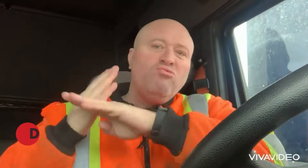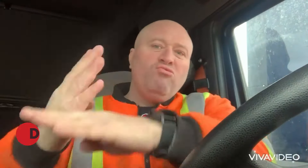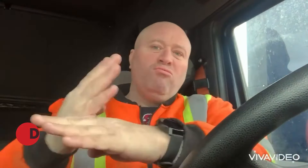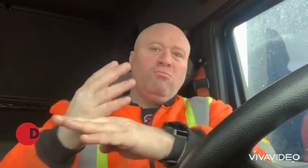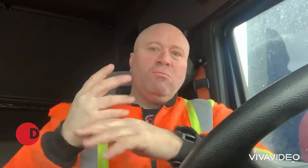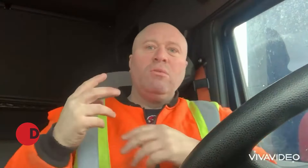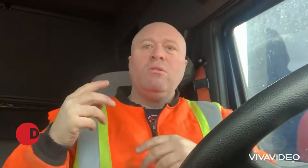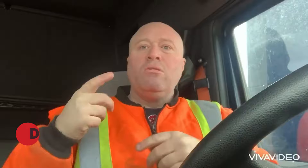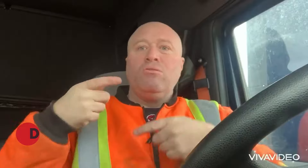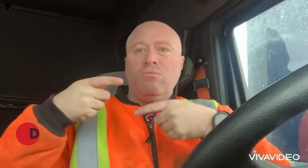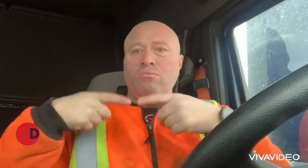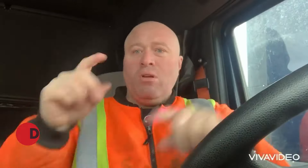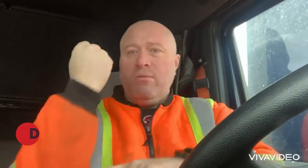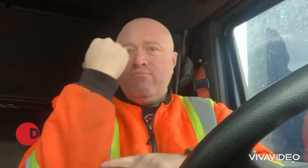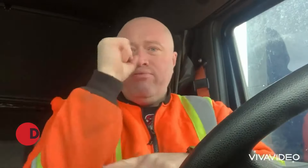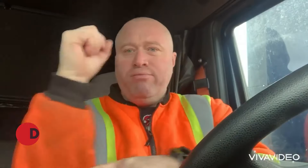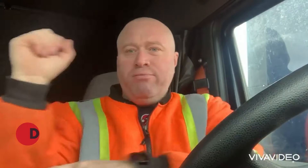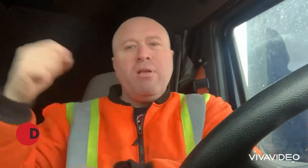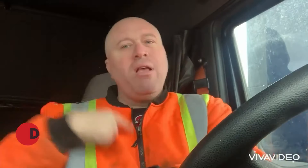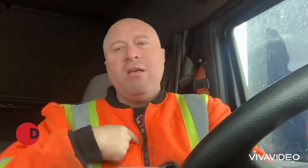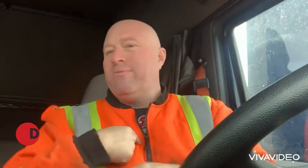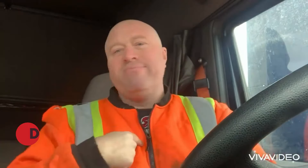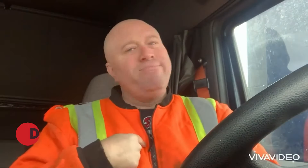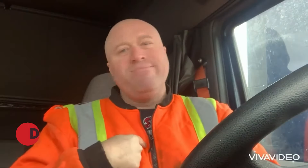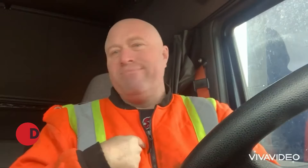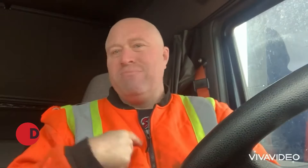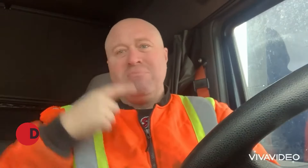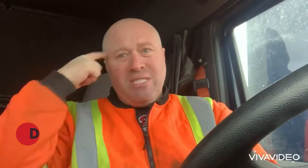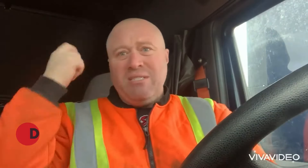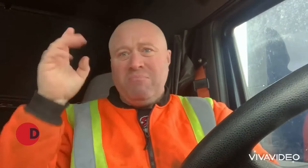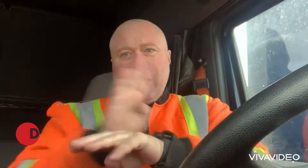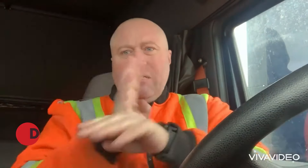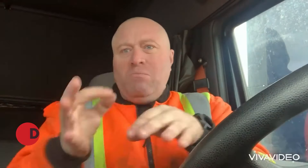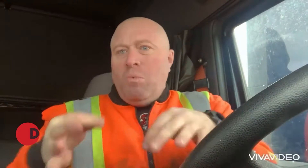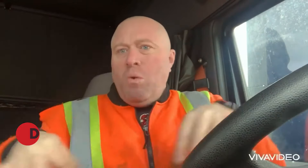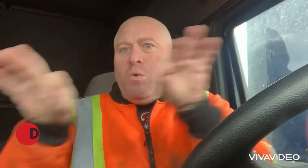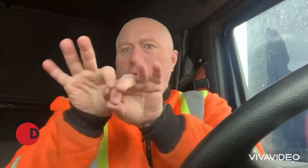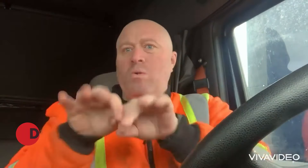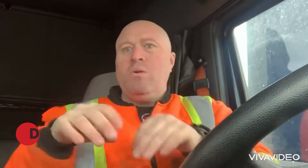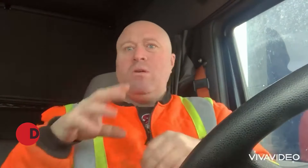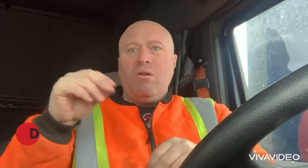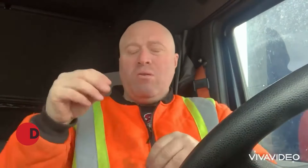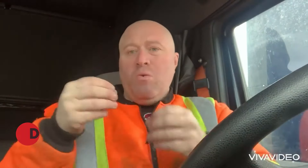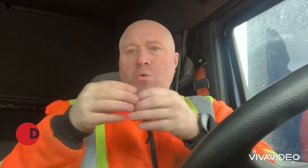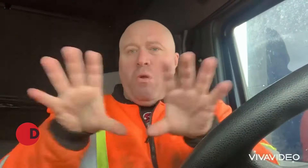Borders closed during the protest. I don’t agree with it because businesses are important,